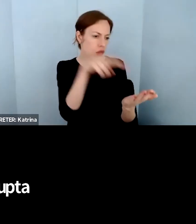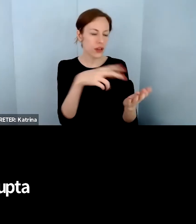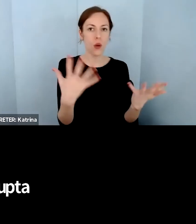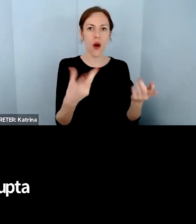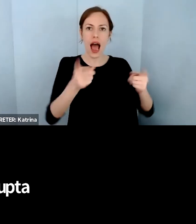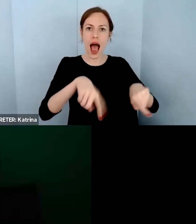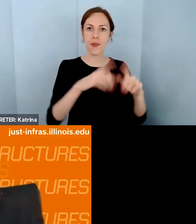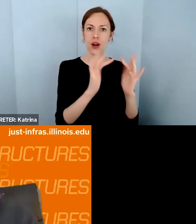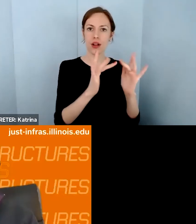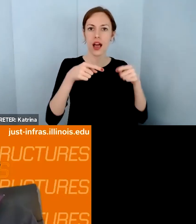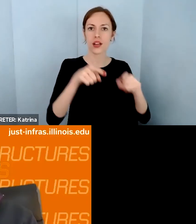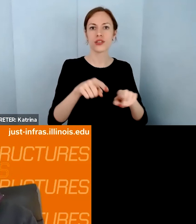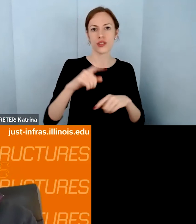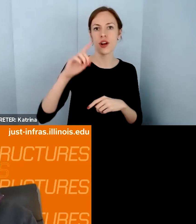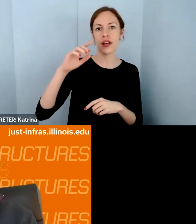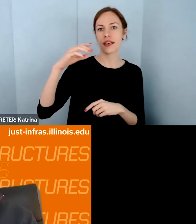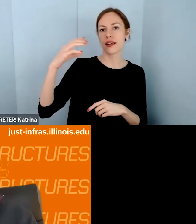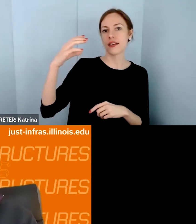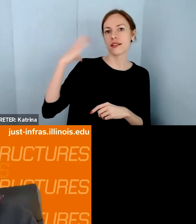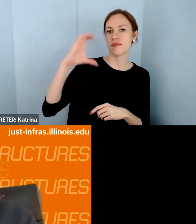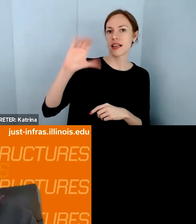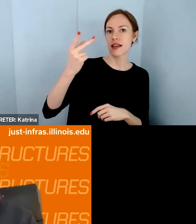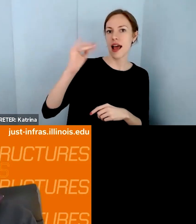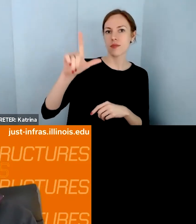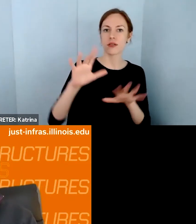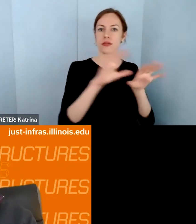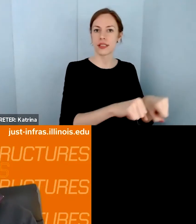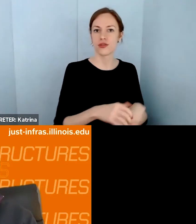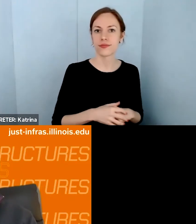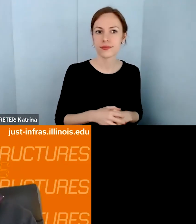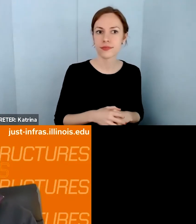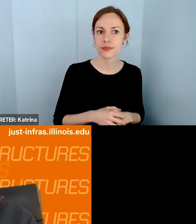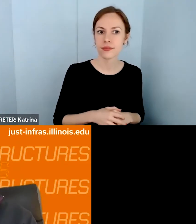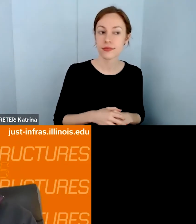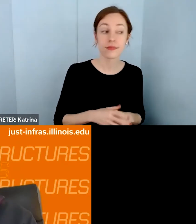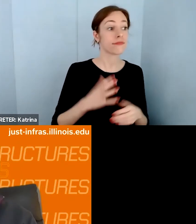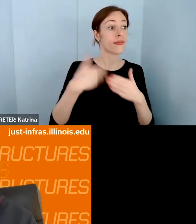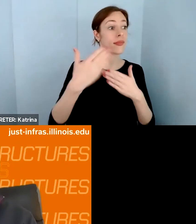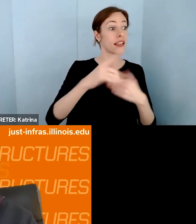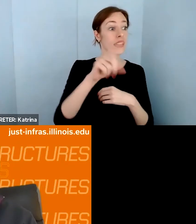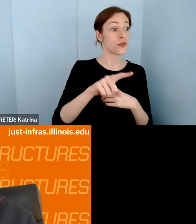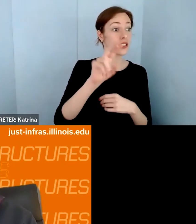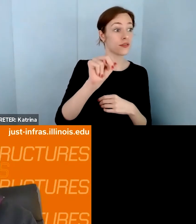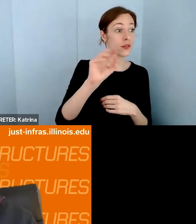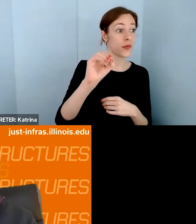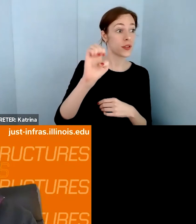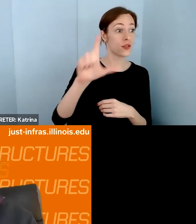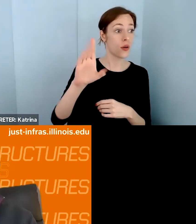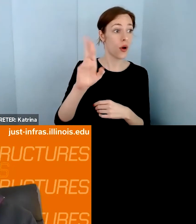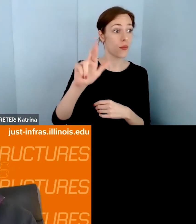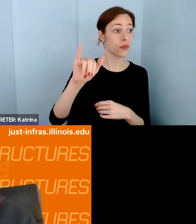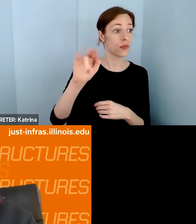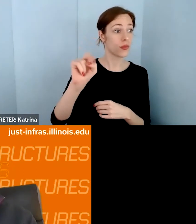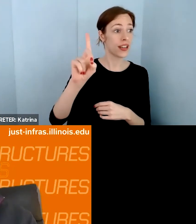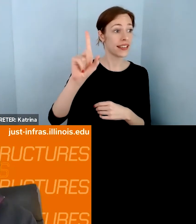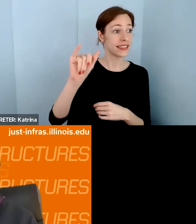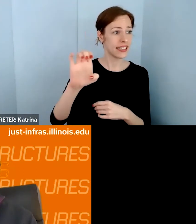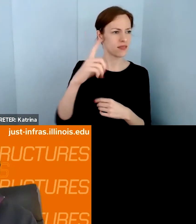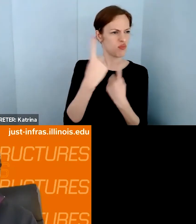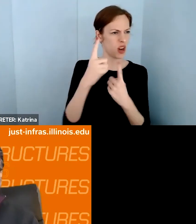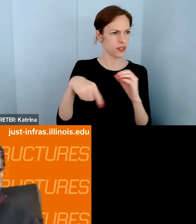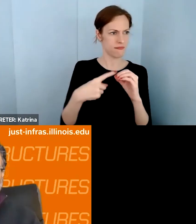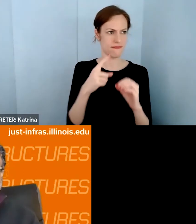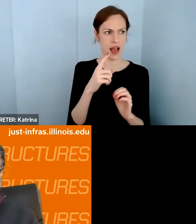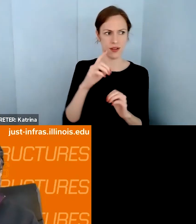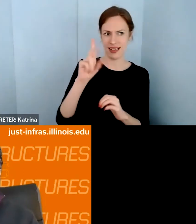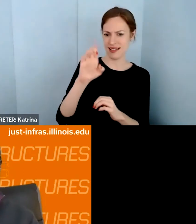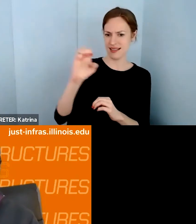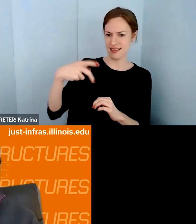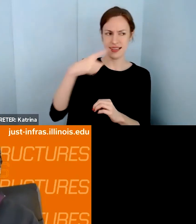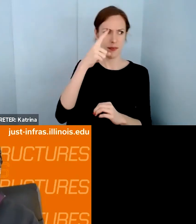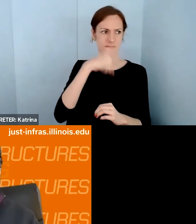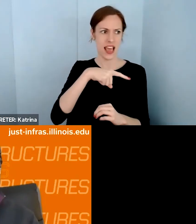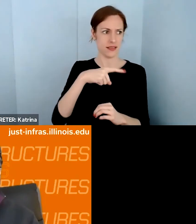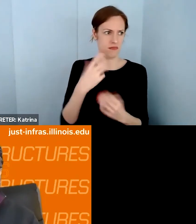Okay, the next question is from Noel brandies who asks, do we think deep fakes will actually defeat themselves in the end, if we end up in a society where defects are very common.